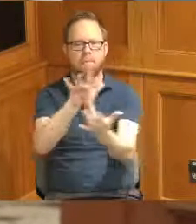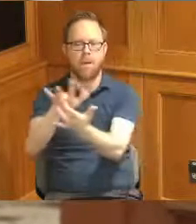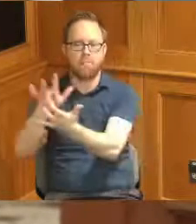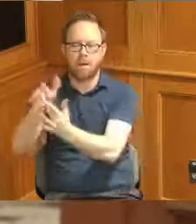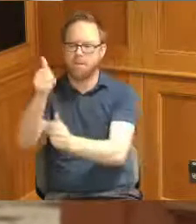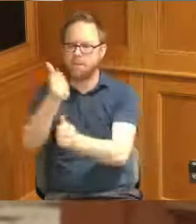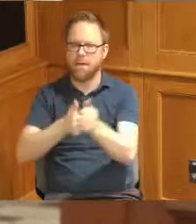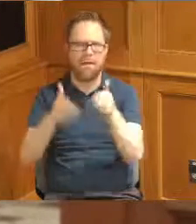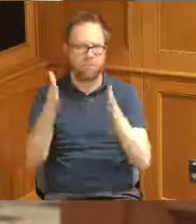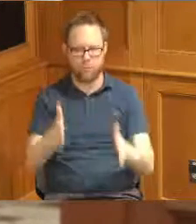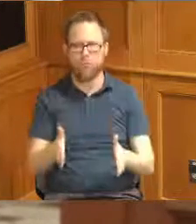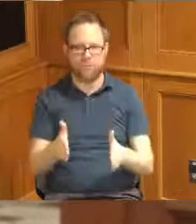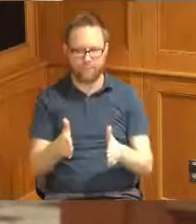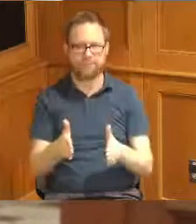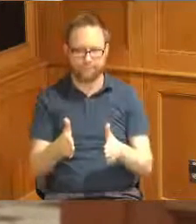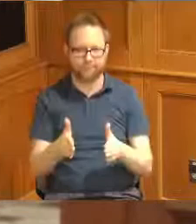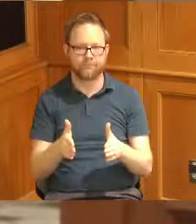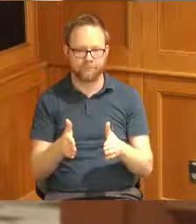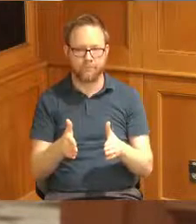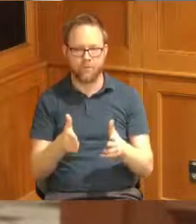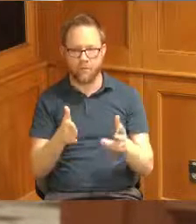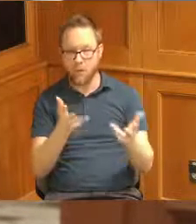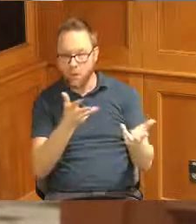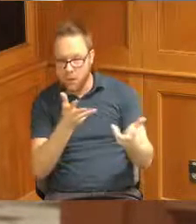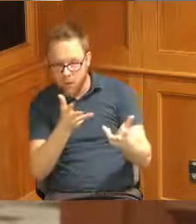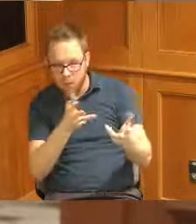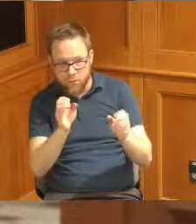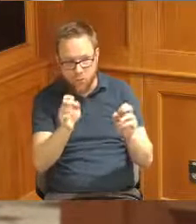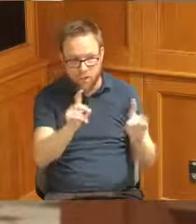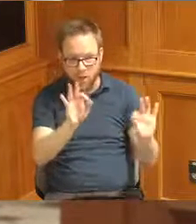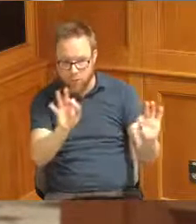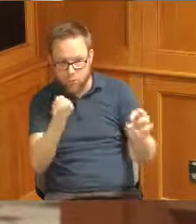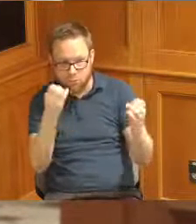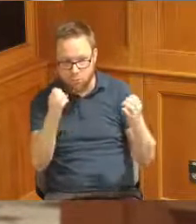single one of those numbers back to find out if if in fact they had an emergency or if they